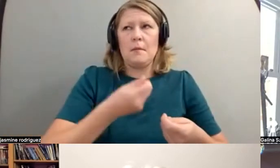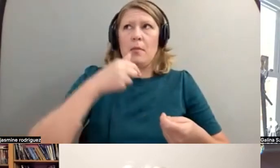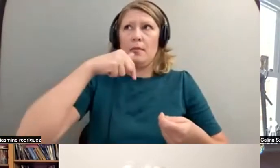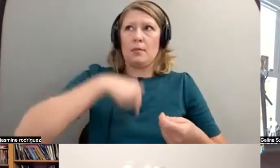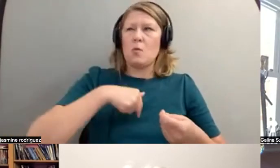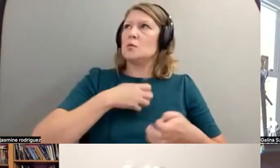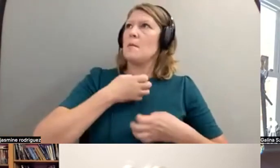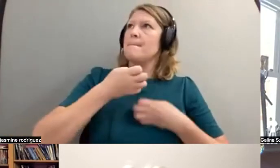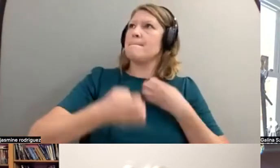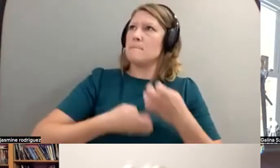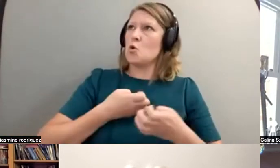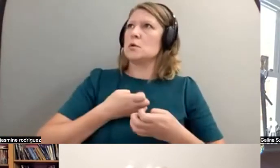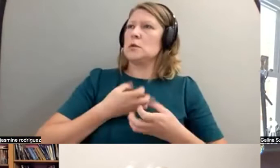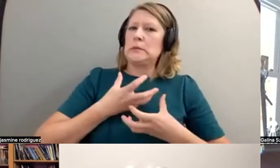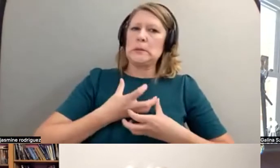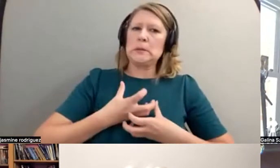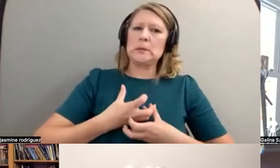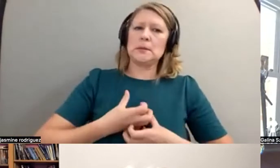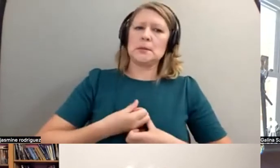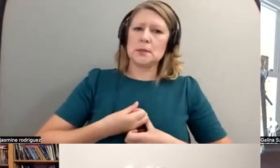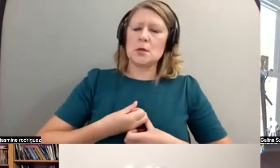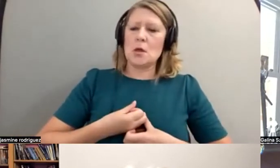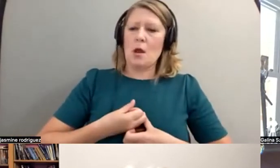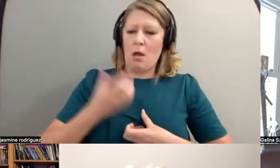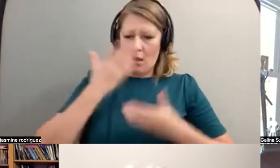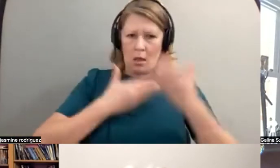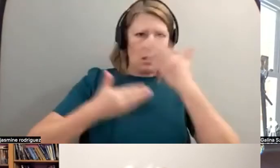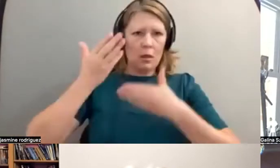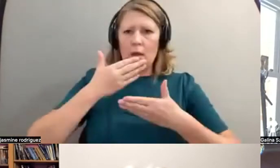process, to recognize, uh, with transition,